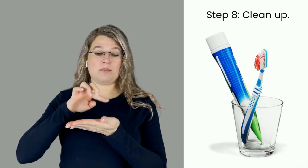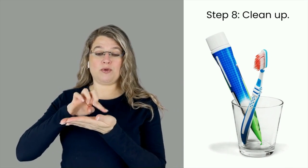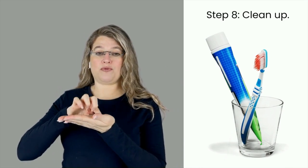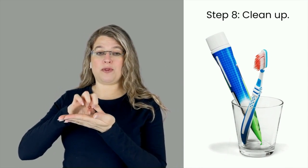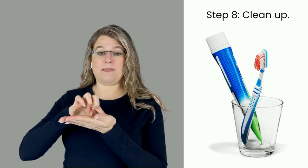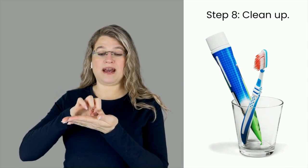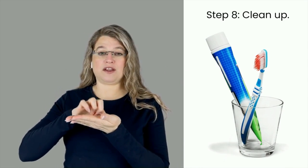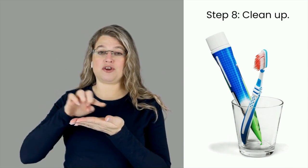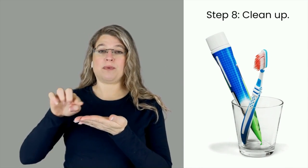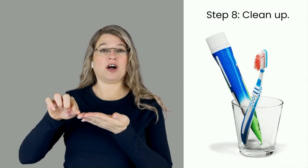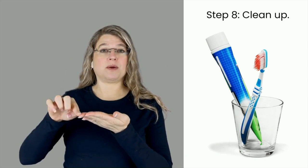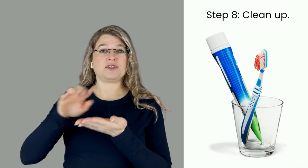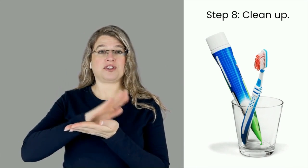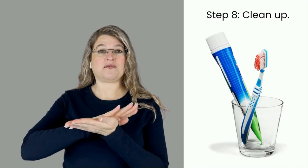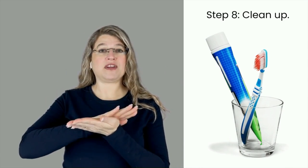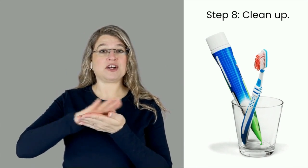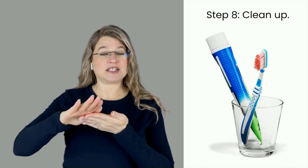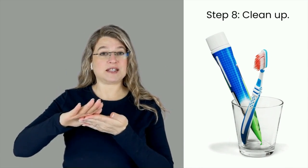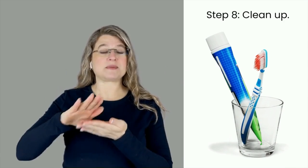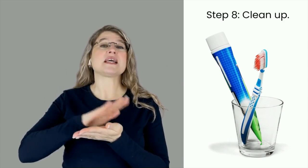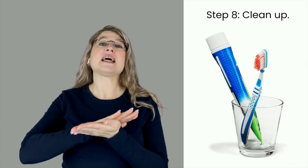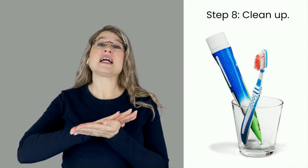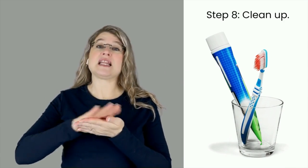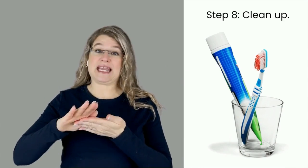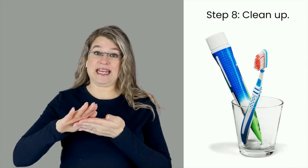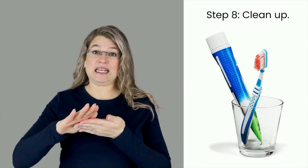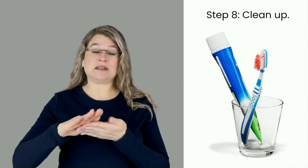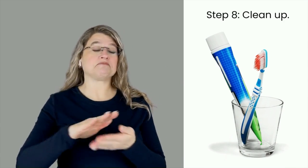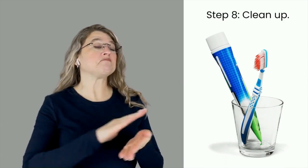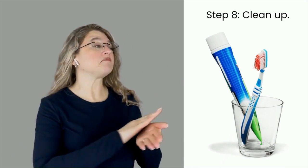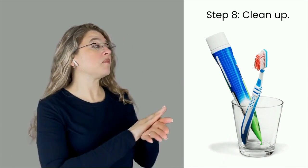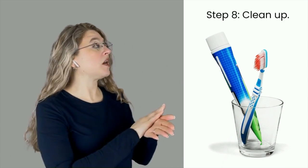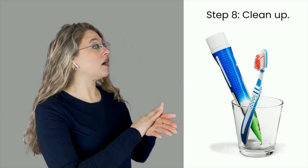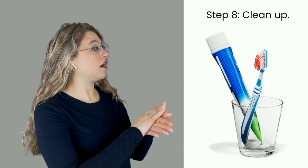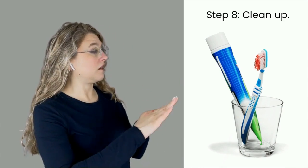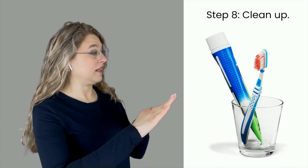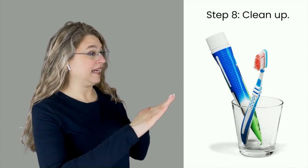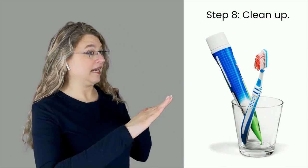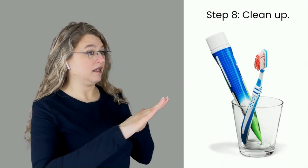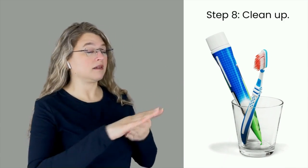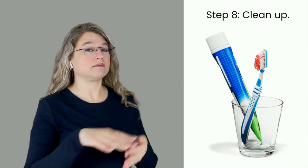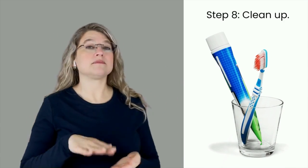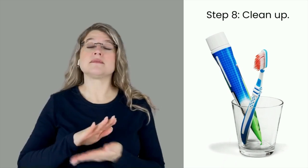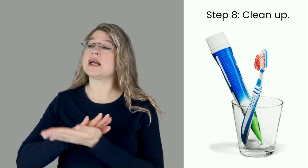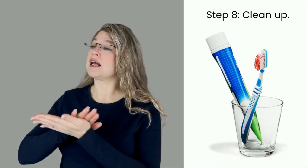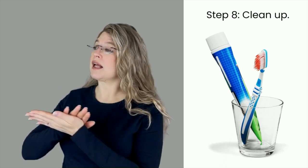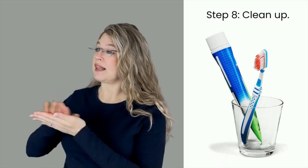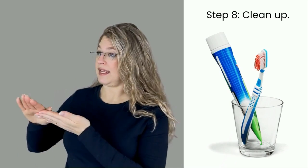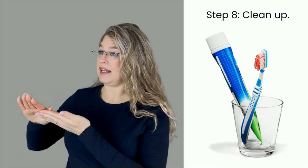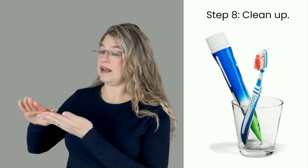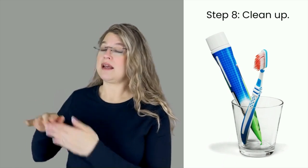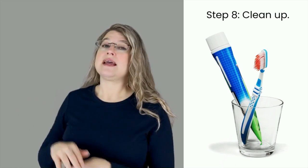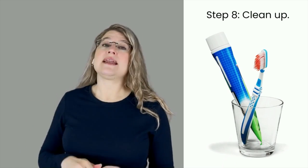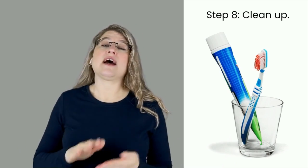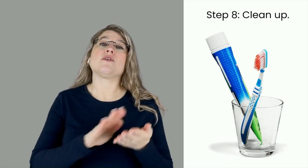move from the back of your palm to your fingertips, clean. Clean. Now,